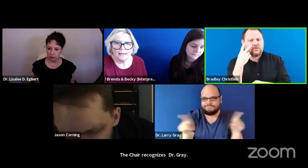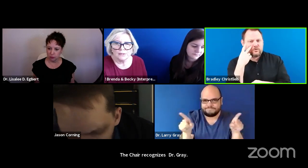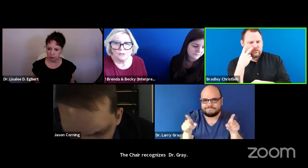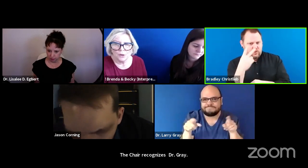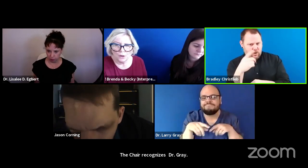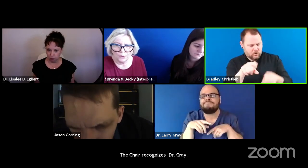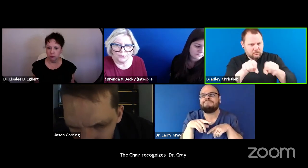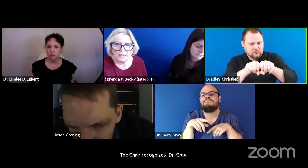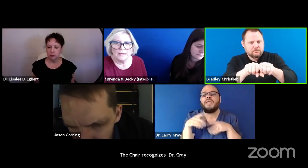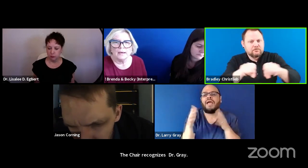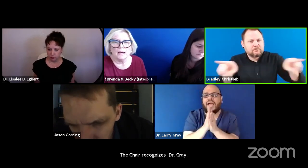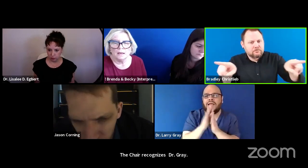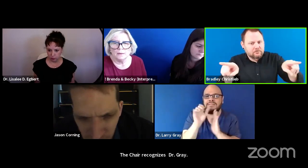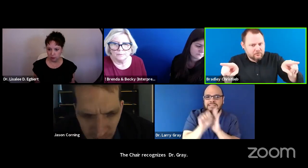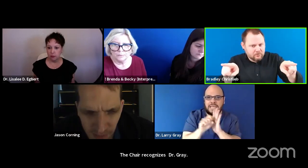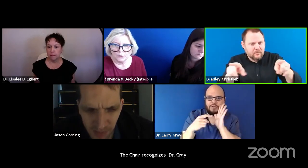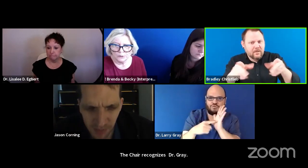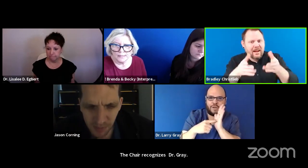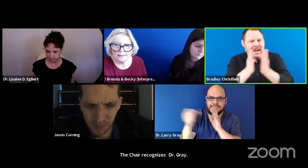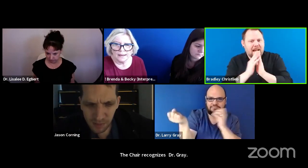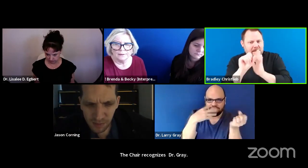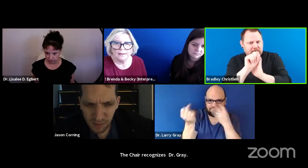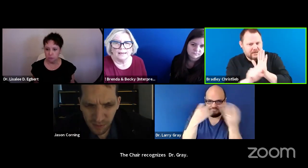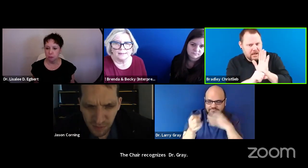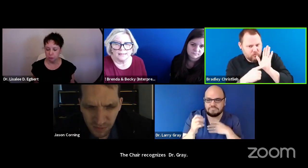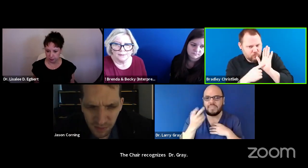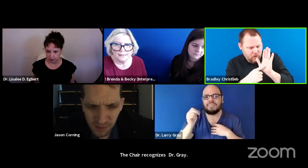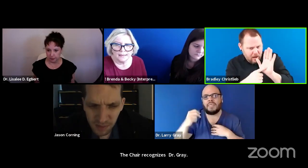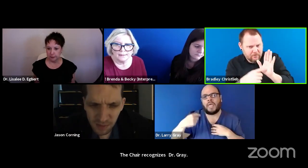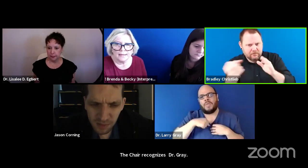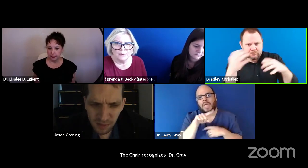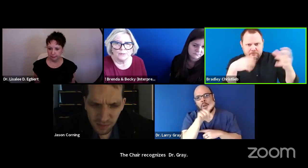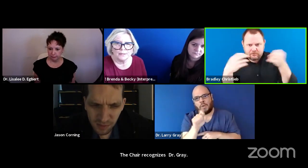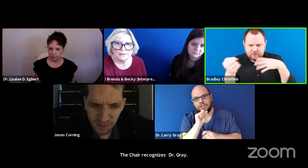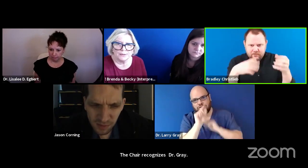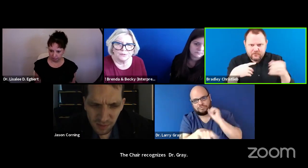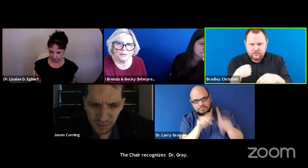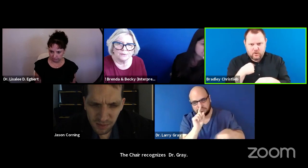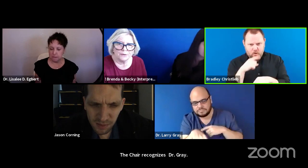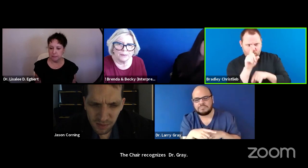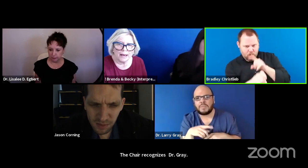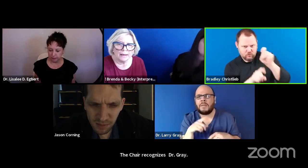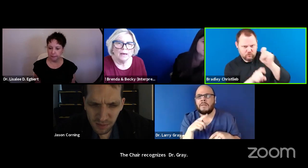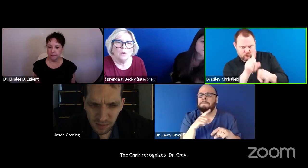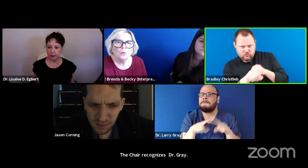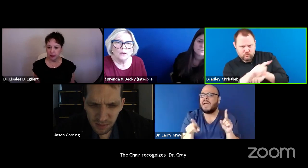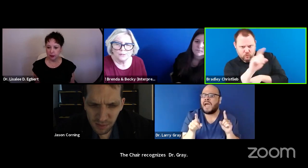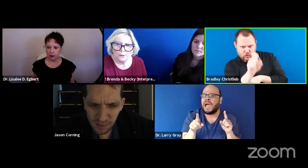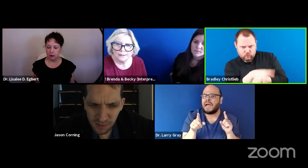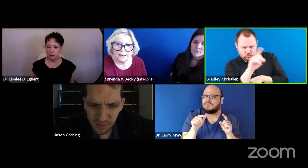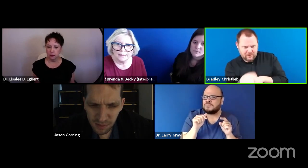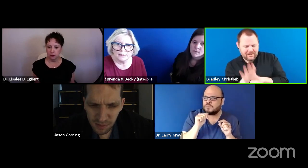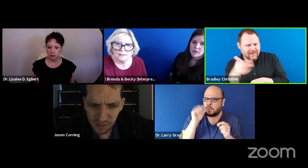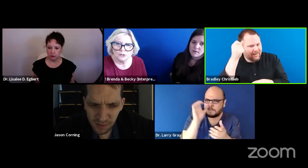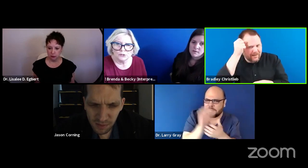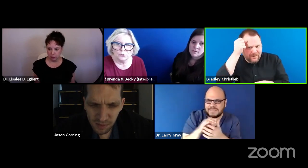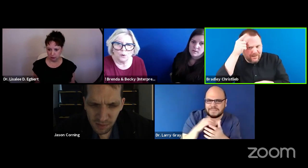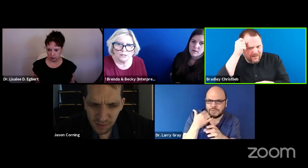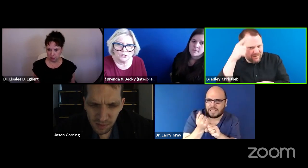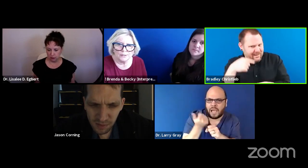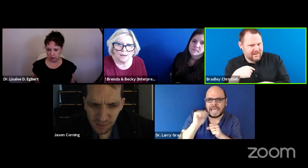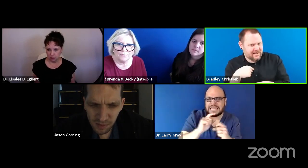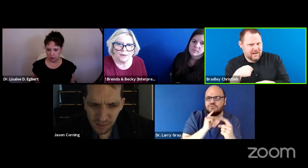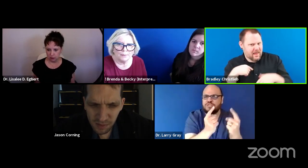I saw what you sent out asking for state representative feedback and questions we asked of them, but